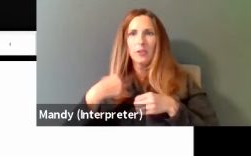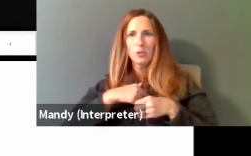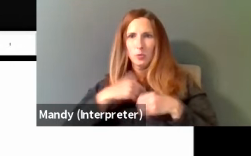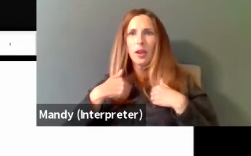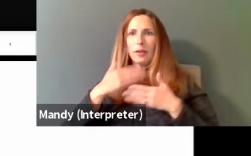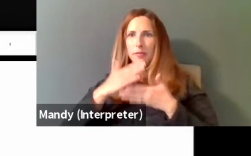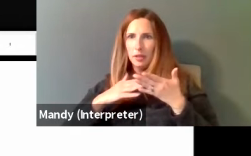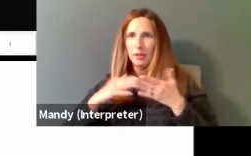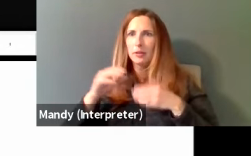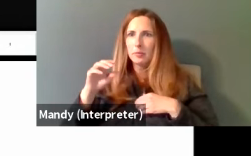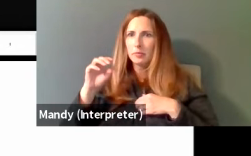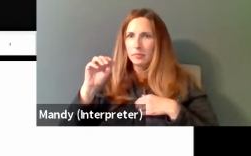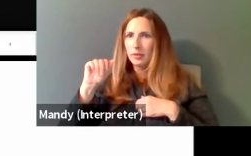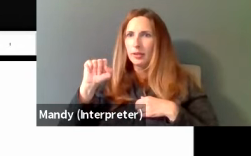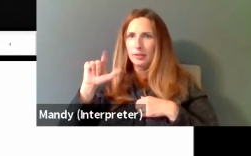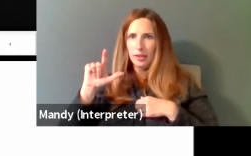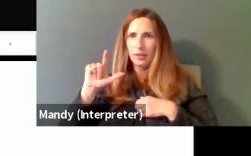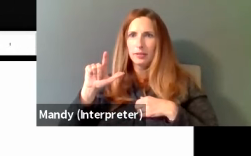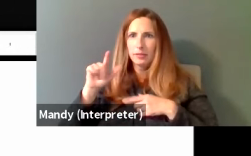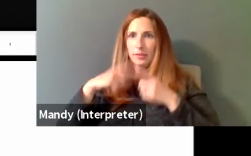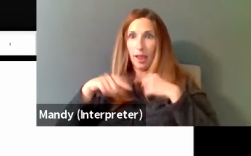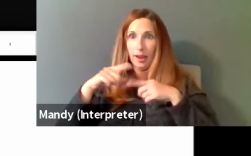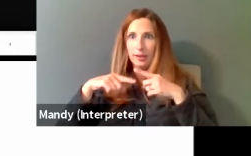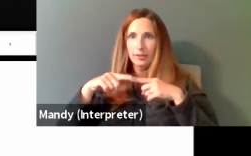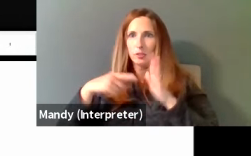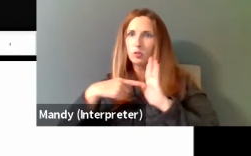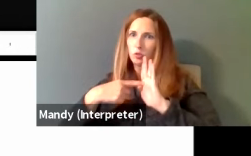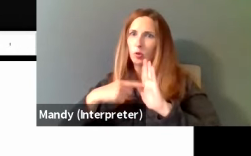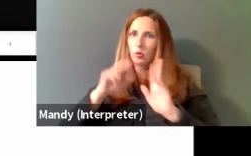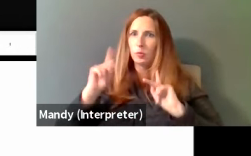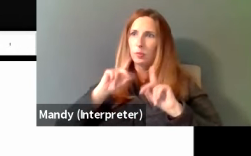ASL, signs just to indicate to people walking in